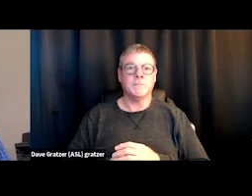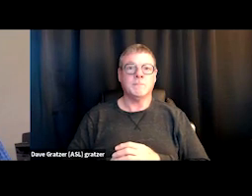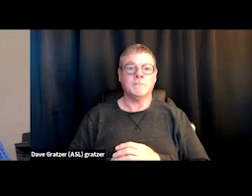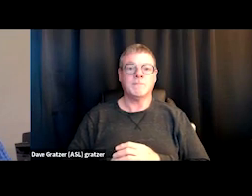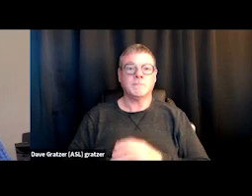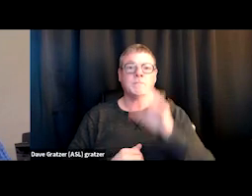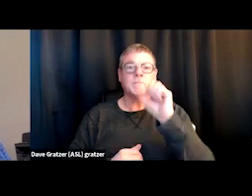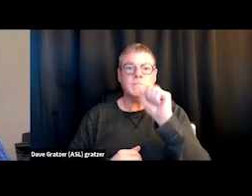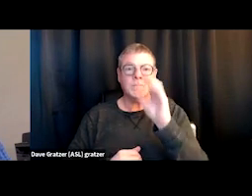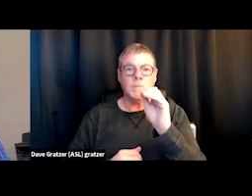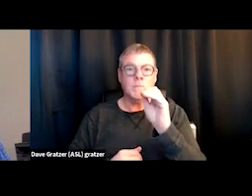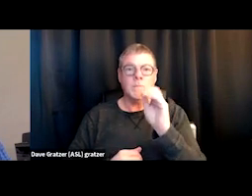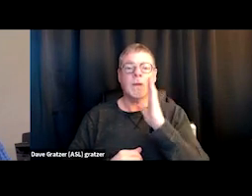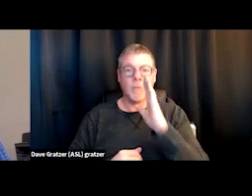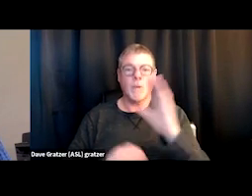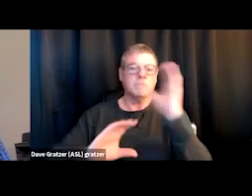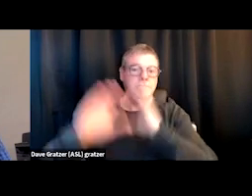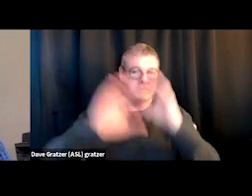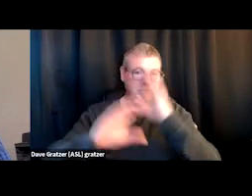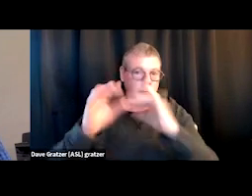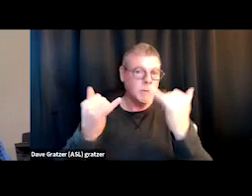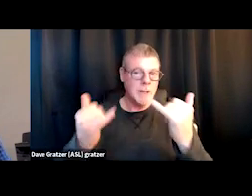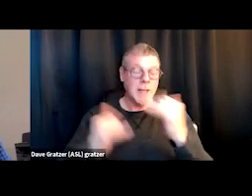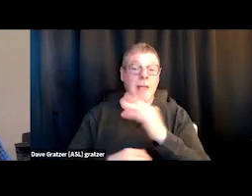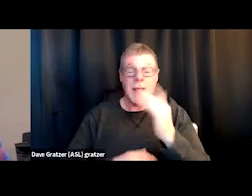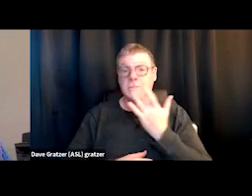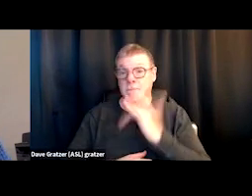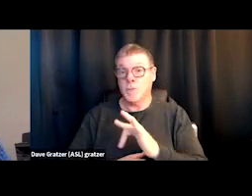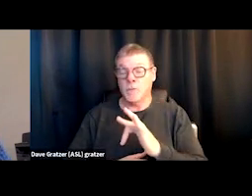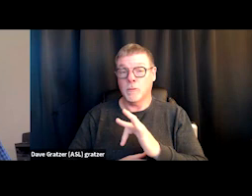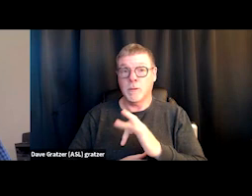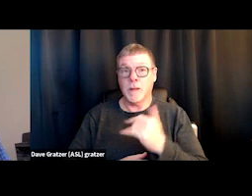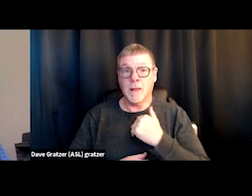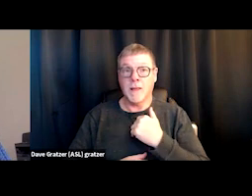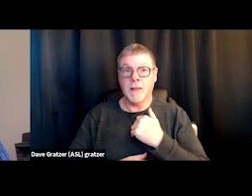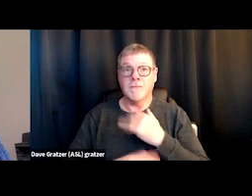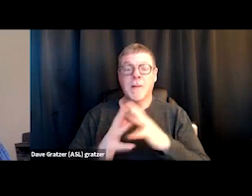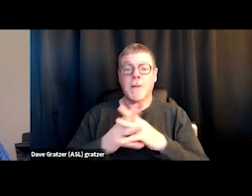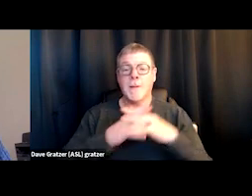And so, that's where we're pursuing now. And fortunately, there were a lot of American Rescue Plan dollars